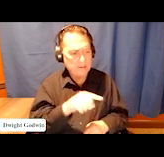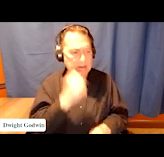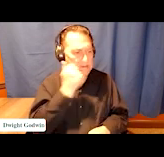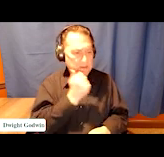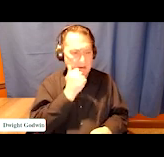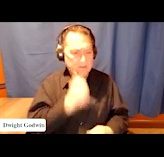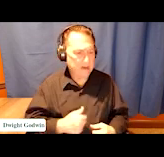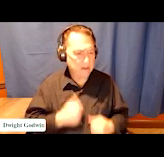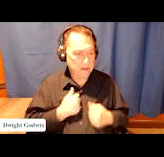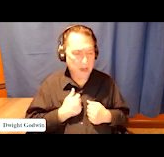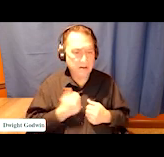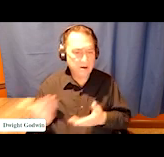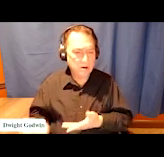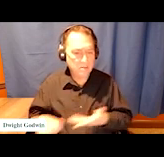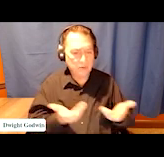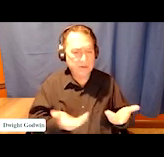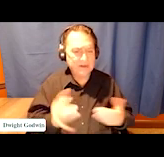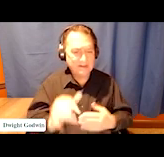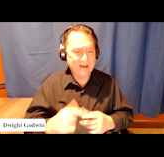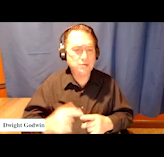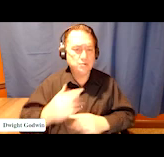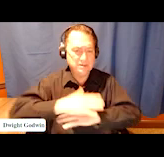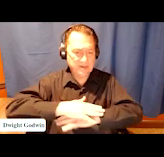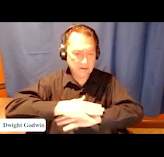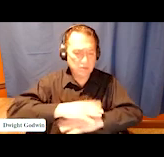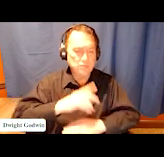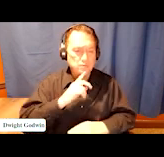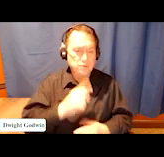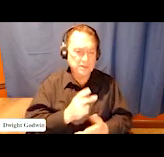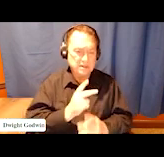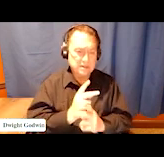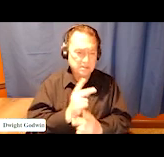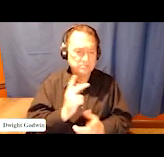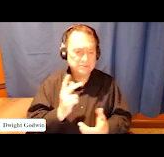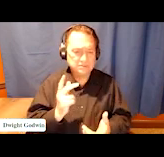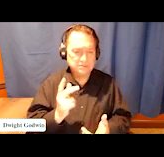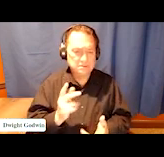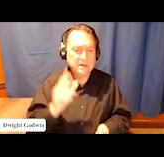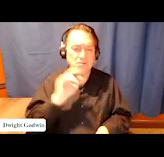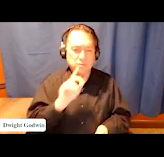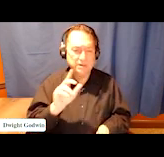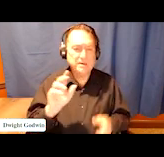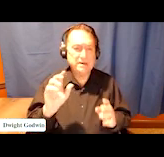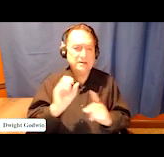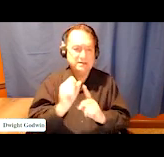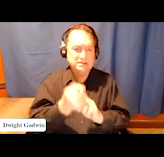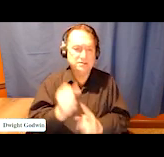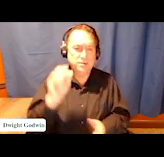So bringing that to the table I think really keeps, you know, can deescalate a situation right off the bat.